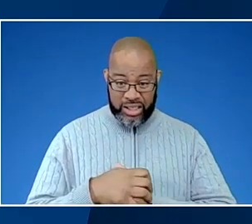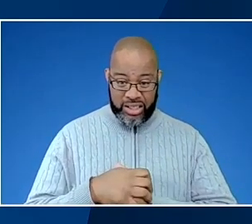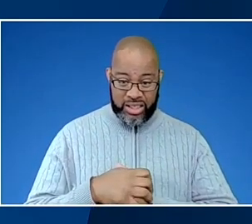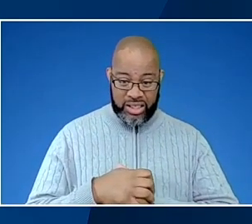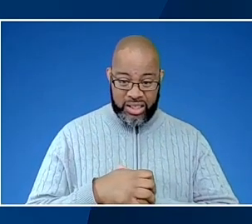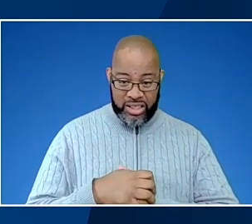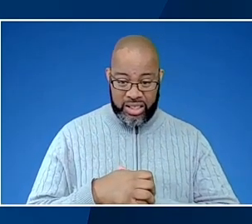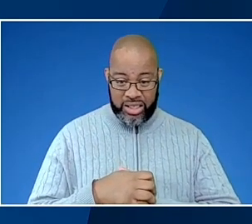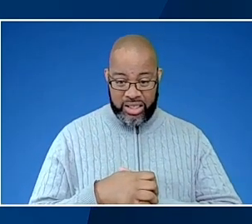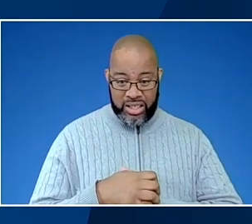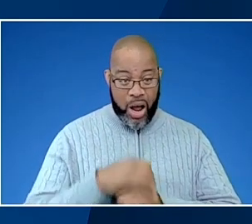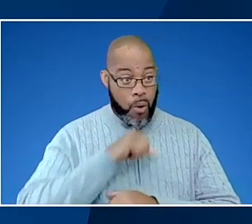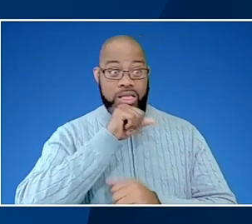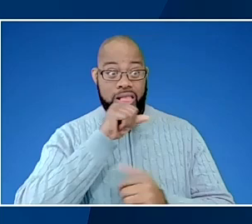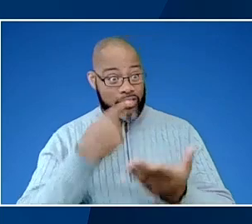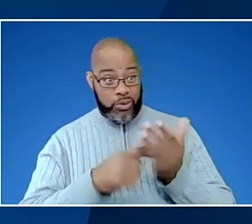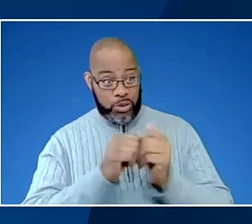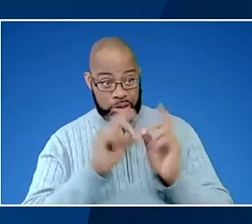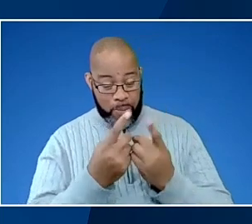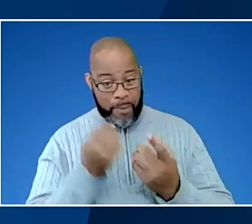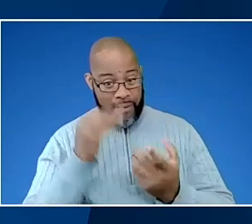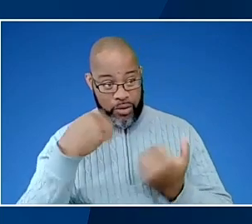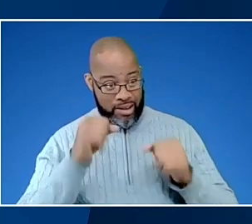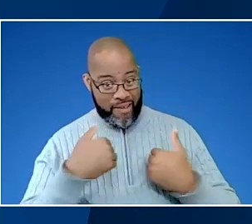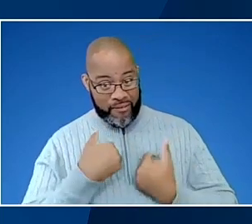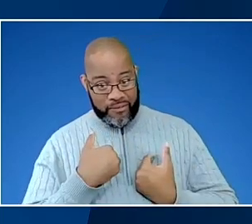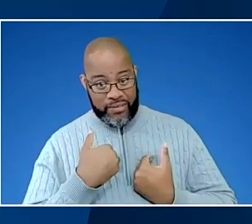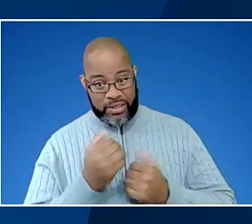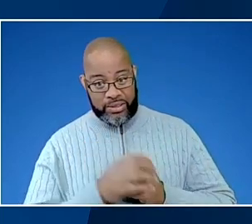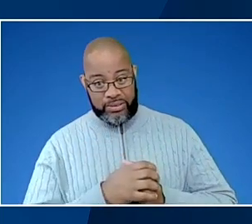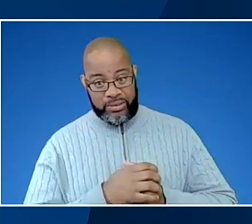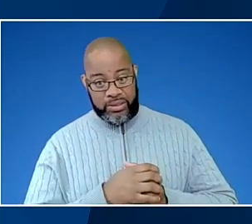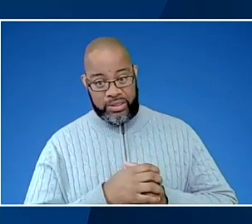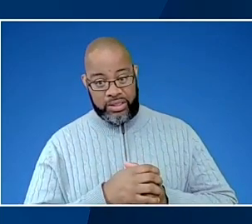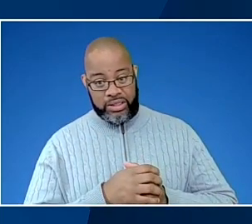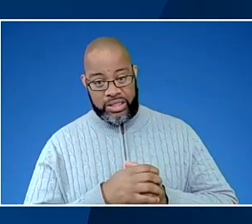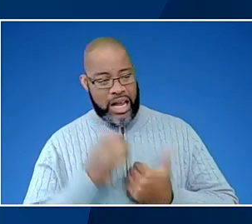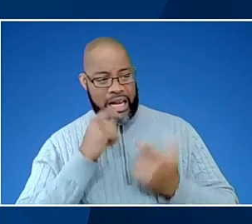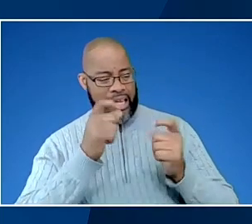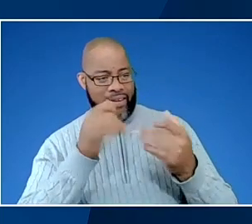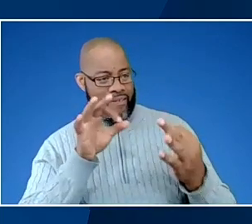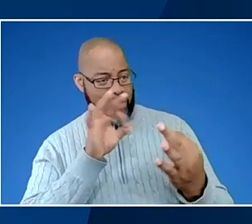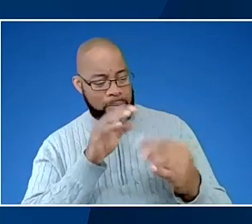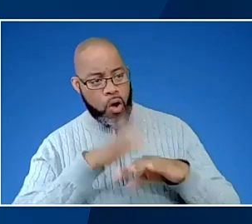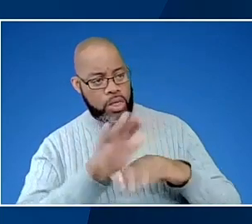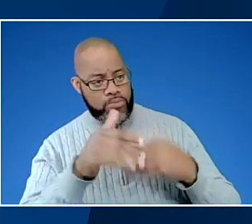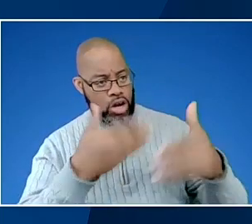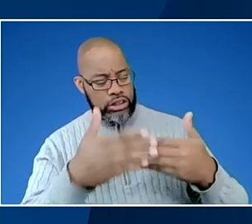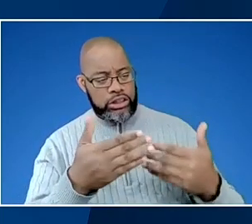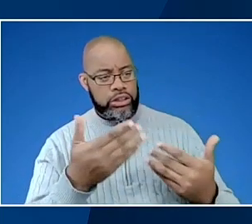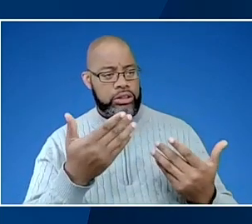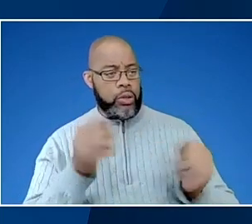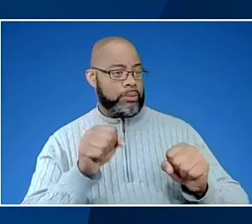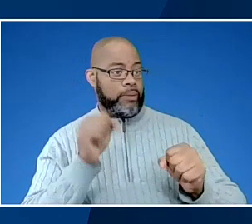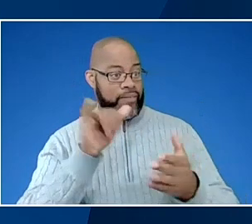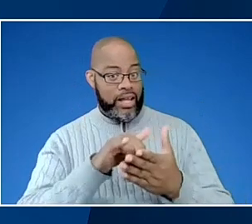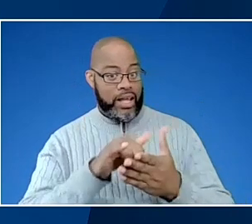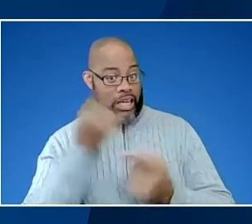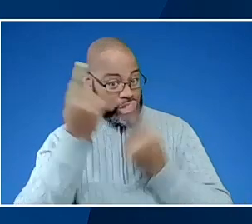I'd love a discussion with the Department i f we can have- if they can give any feedback on that process or the possibilities of that consideration, and